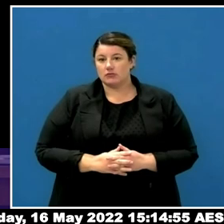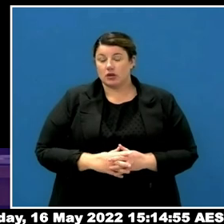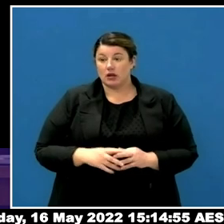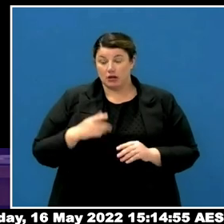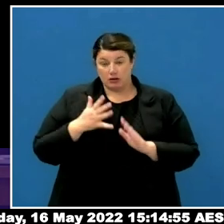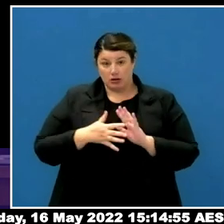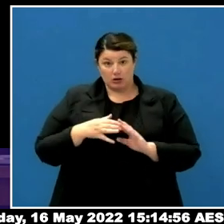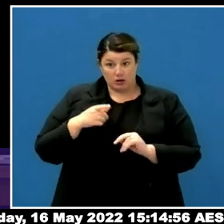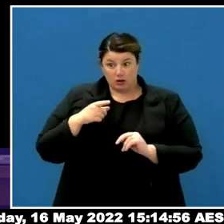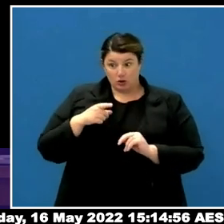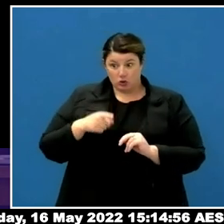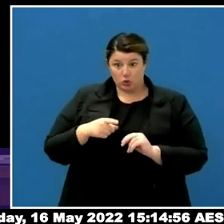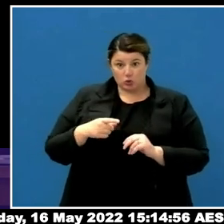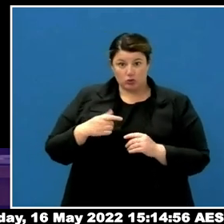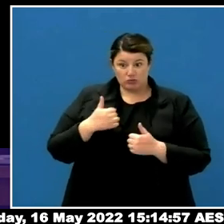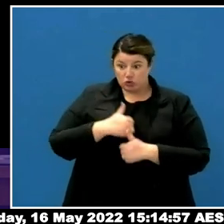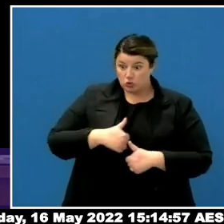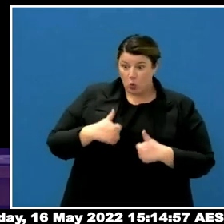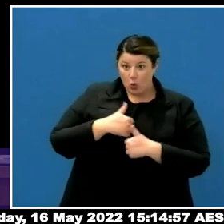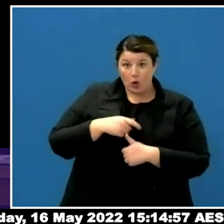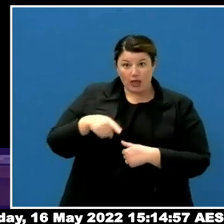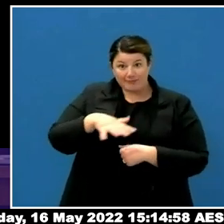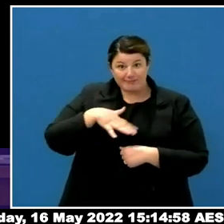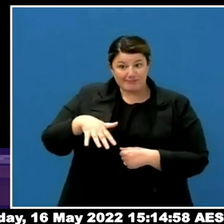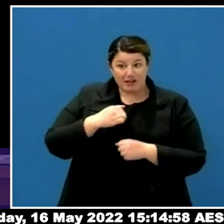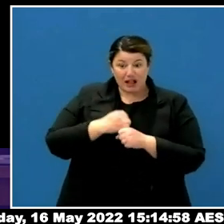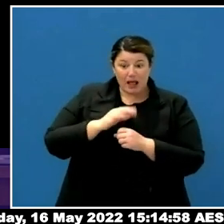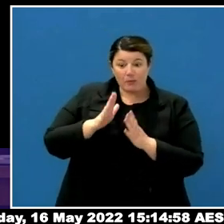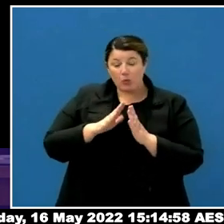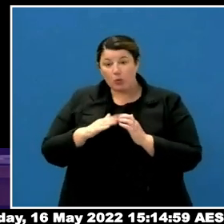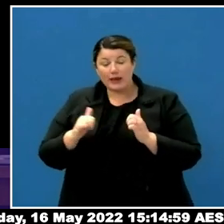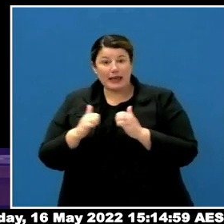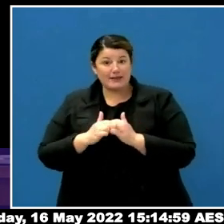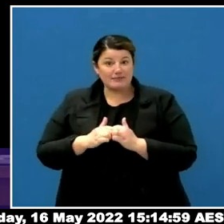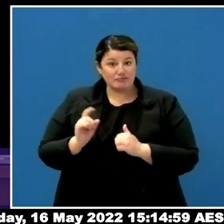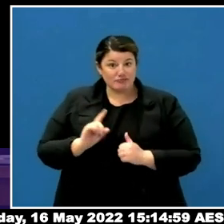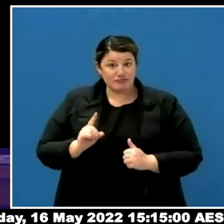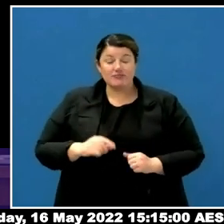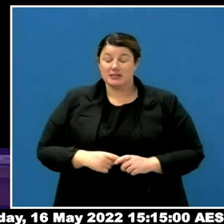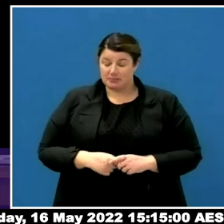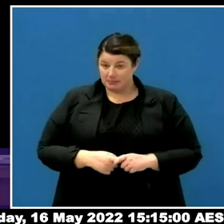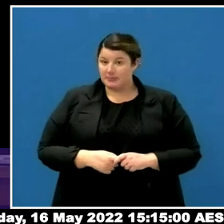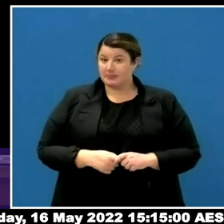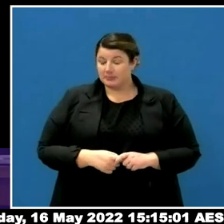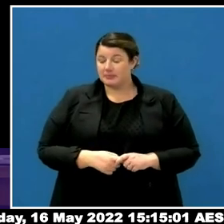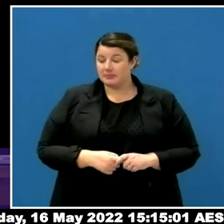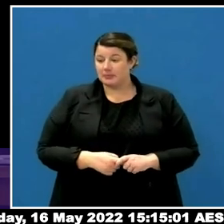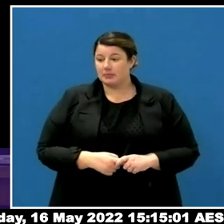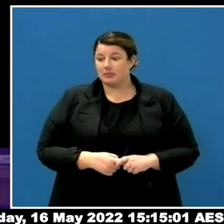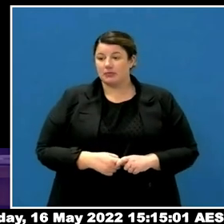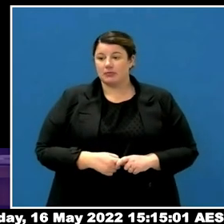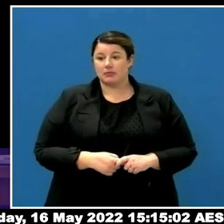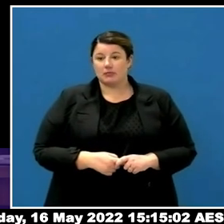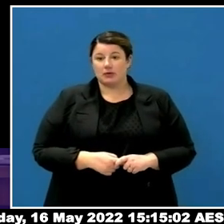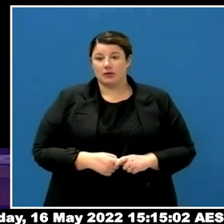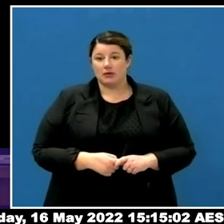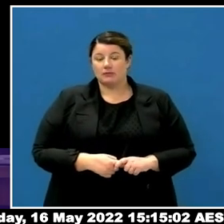He loved it. Yeah. MR FOGARTY: I'll come back to a couple of those occasions that he attended Club Afford.